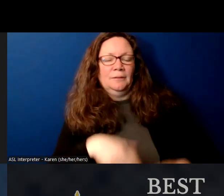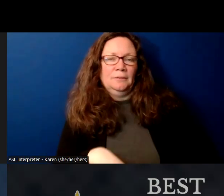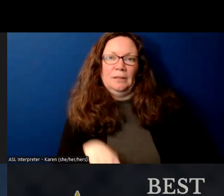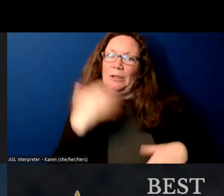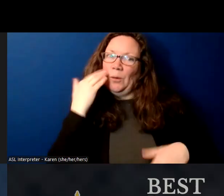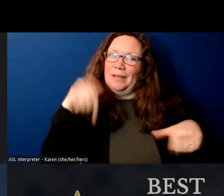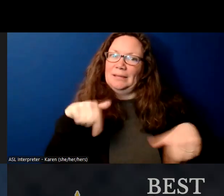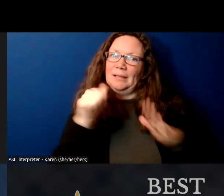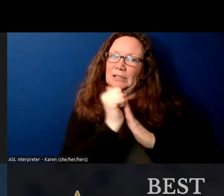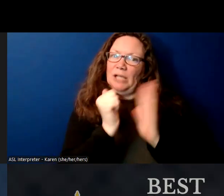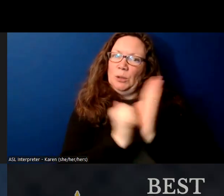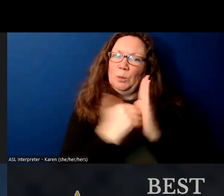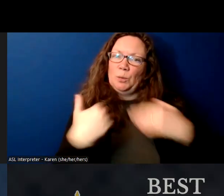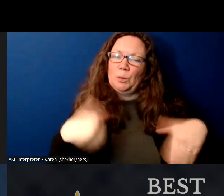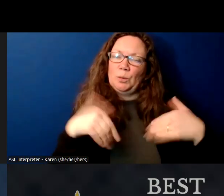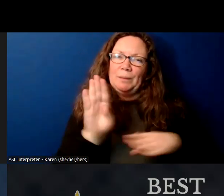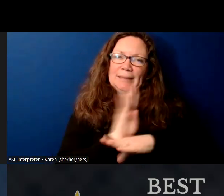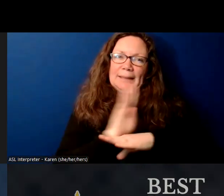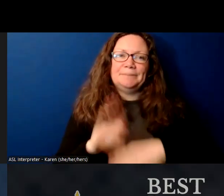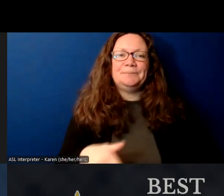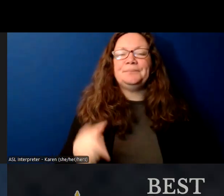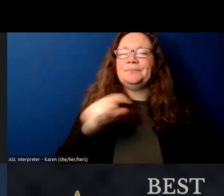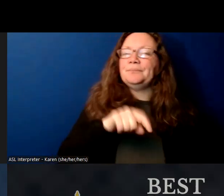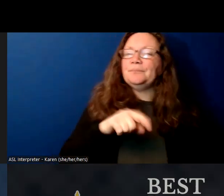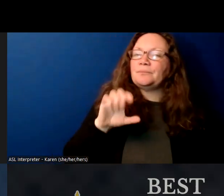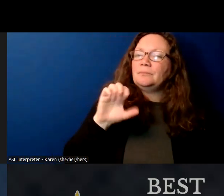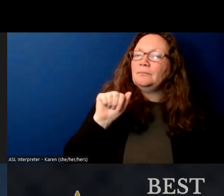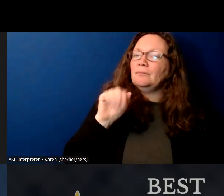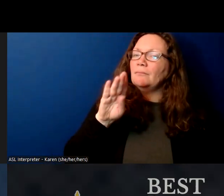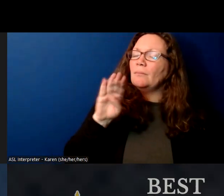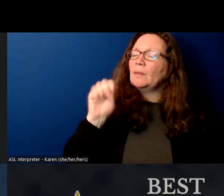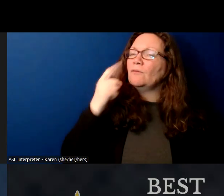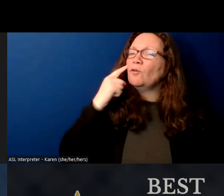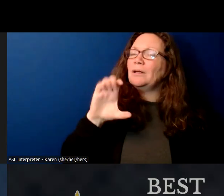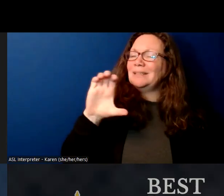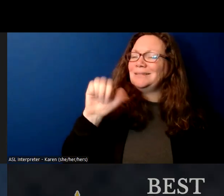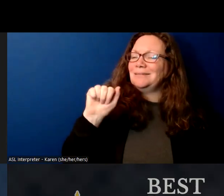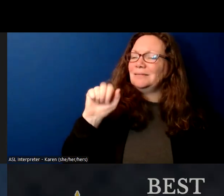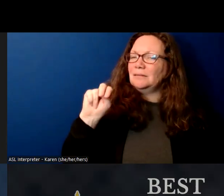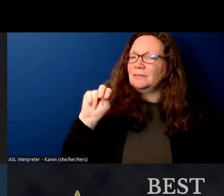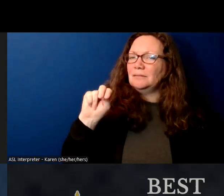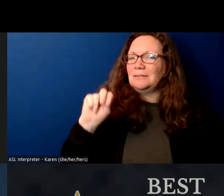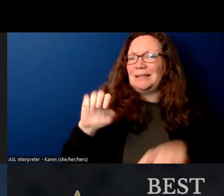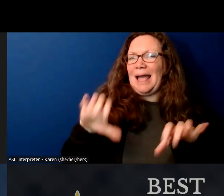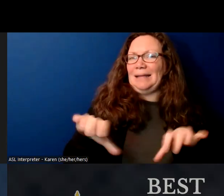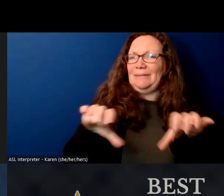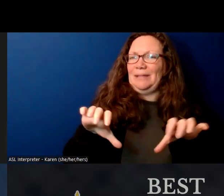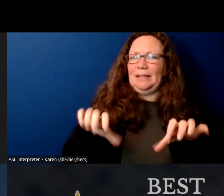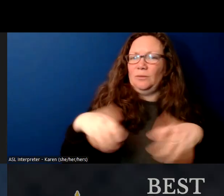So for Dave, agent network activity this as we get closer to go live, we have been sharing